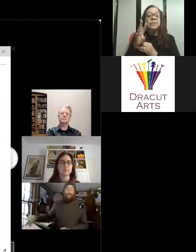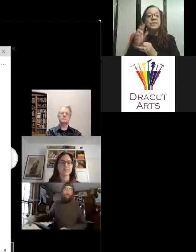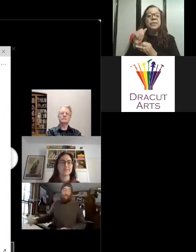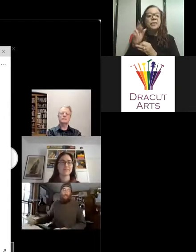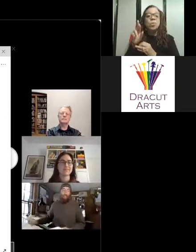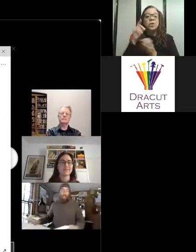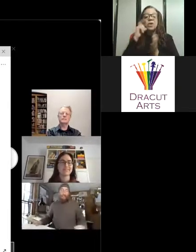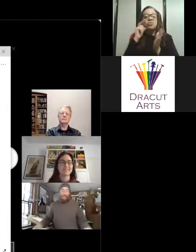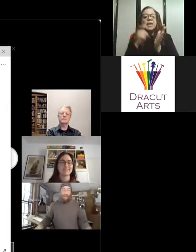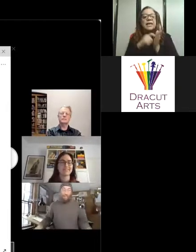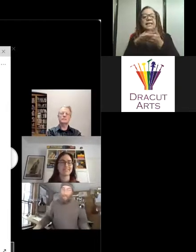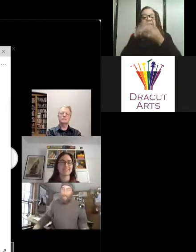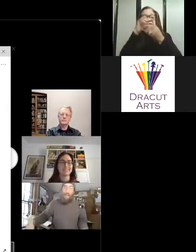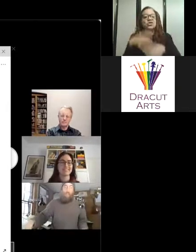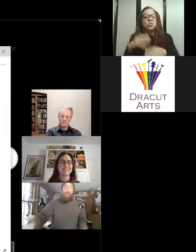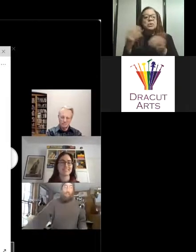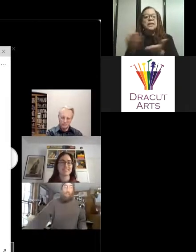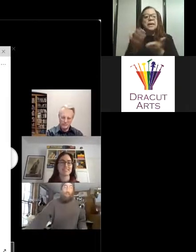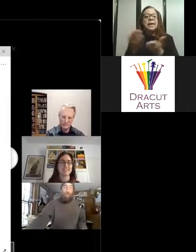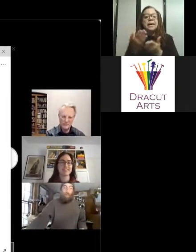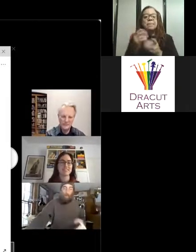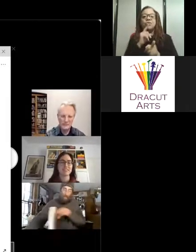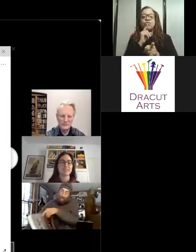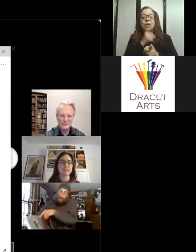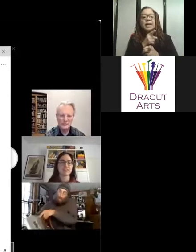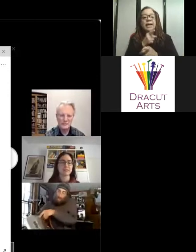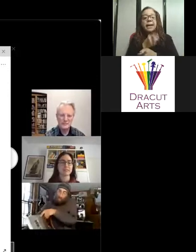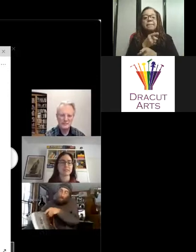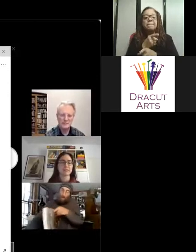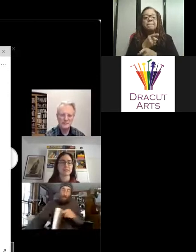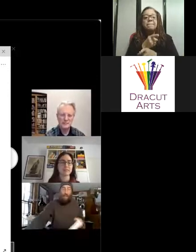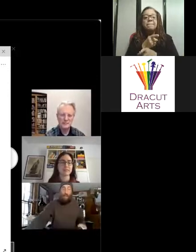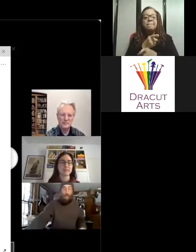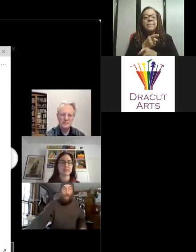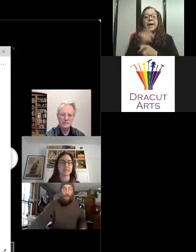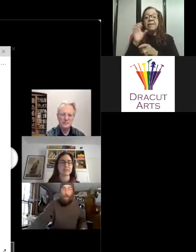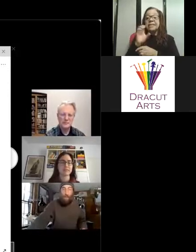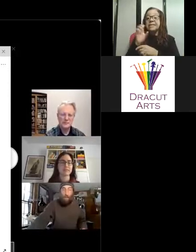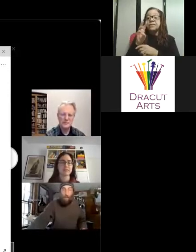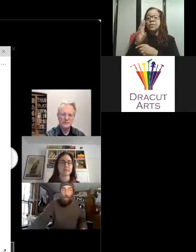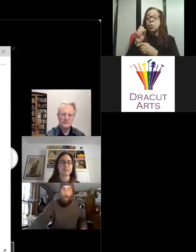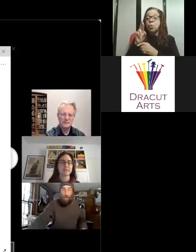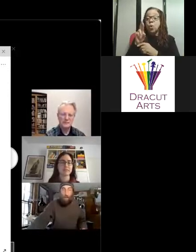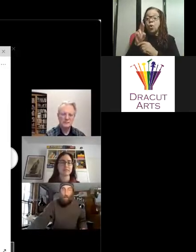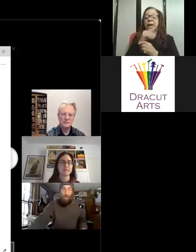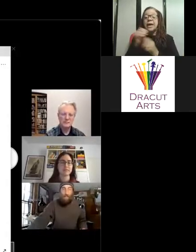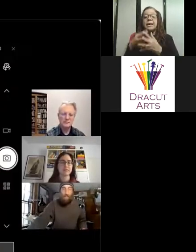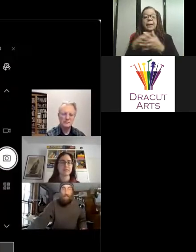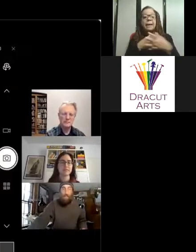student here, but actually I have here the um, I have The Civil War and American Art, which was published by The Smithsonian,